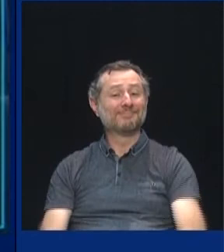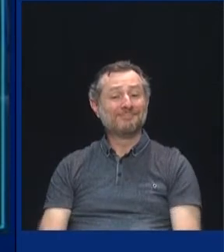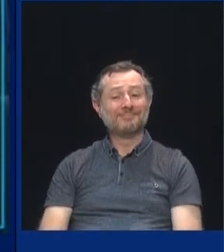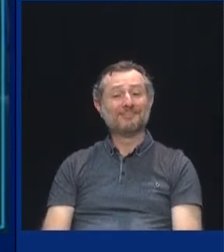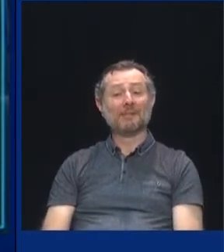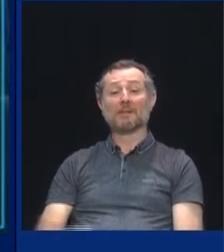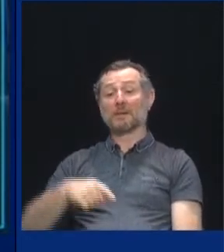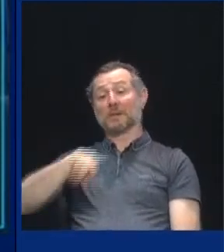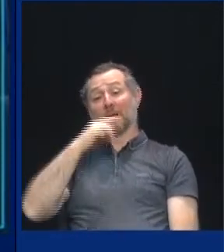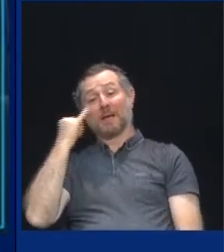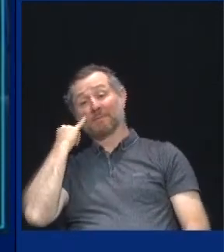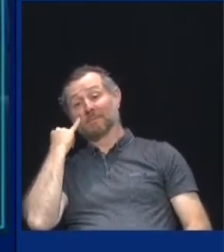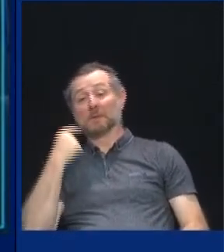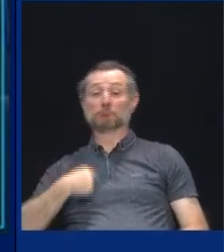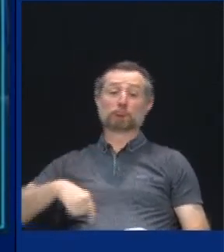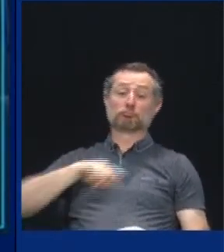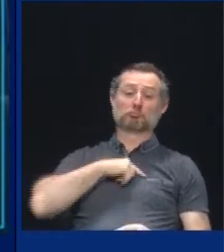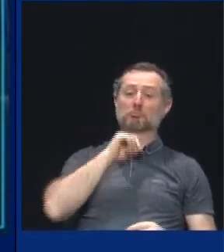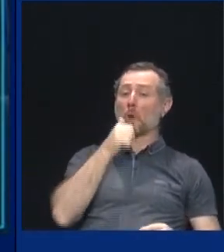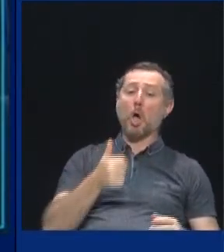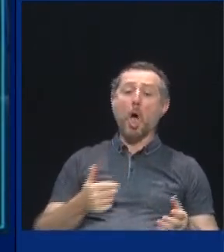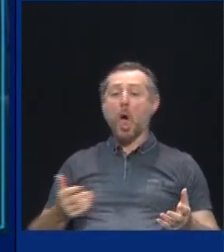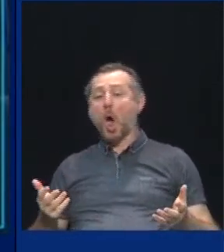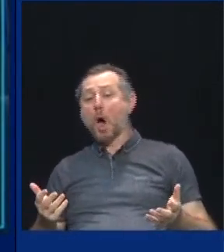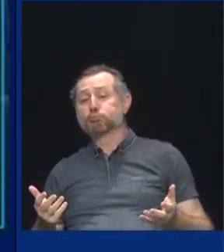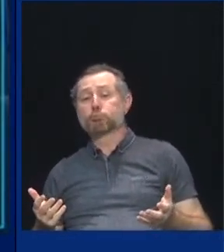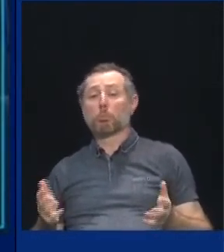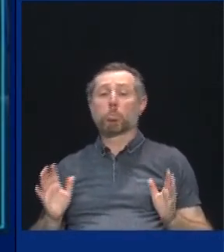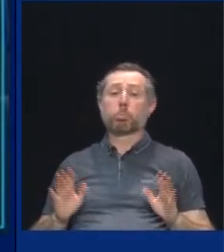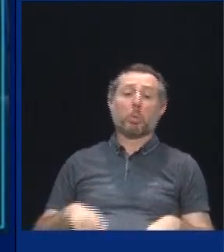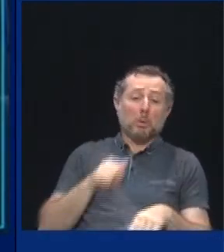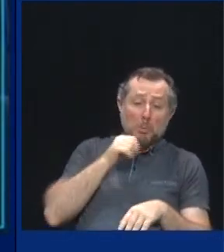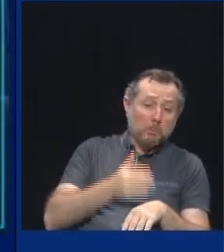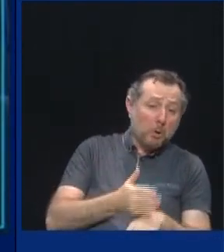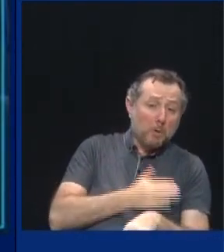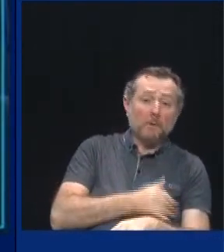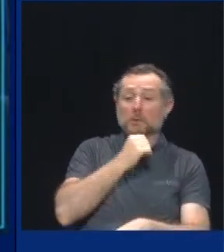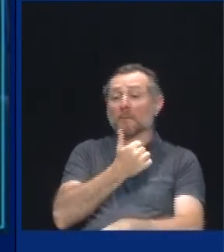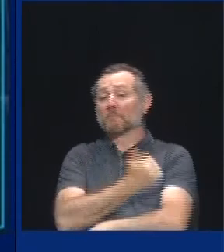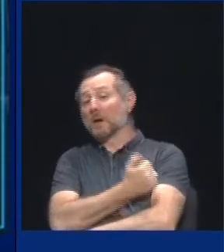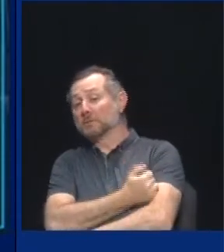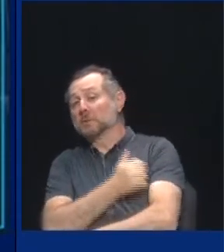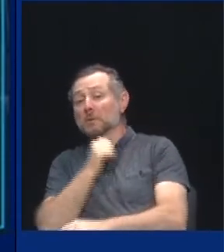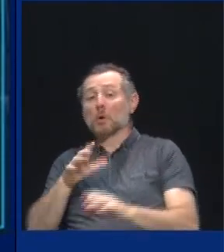WILL DO THE RIGHT THING. I'M TELLING YOU AS I SIT HERE